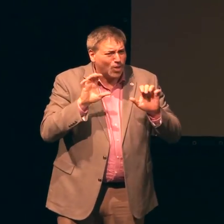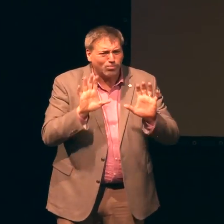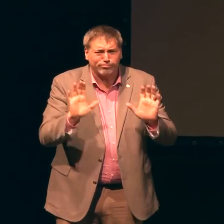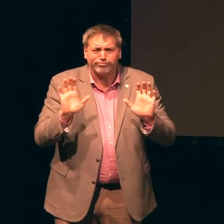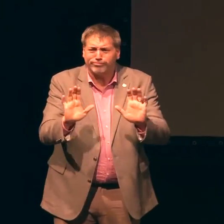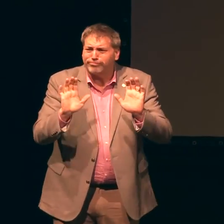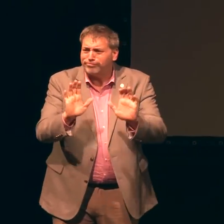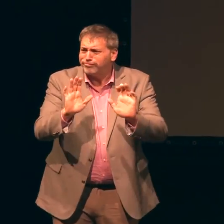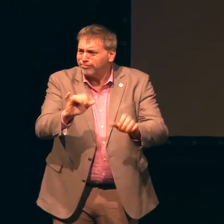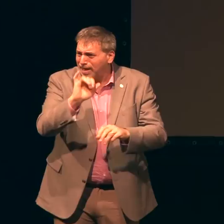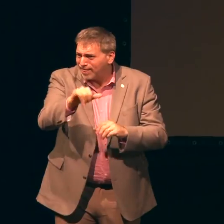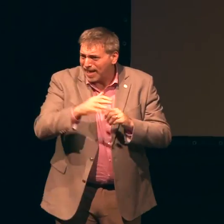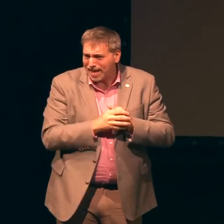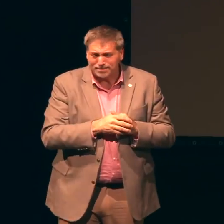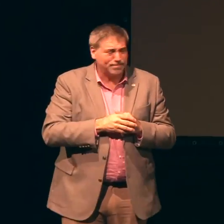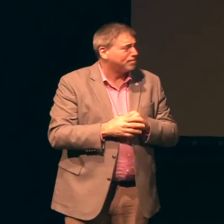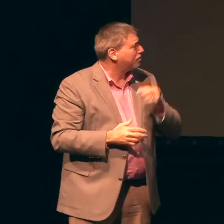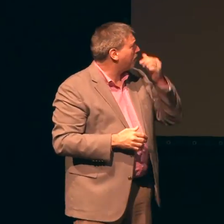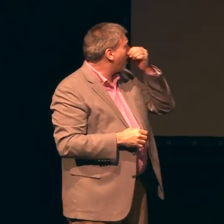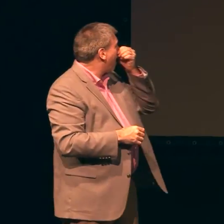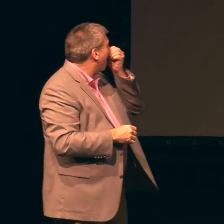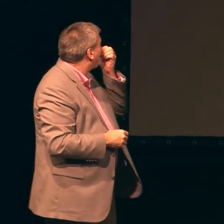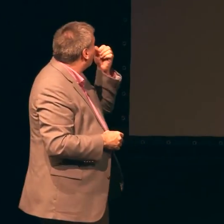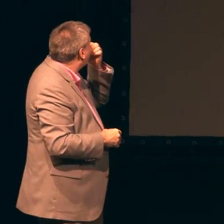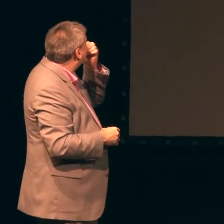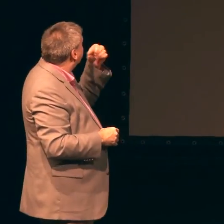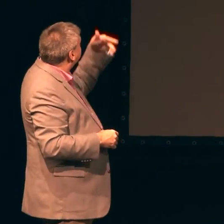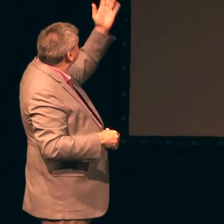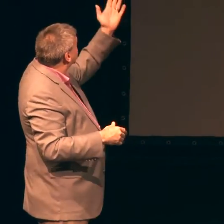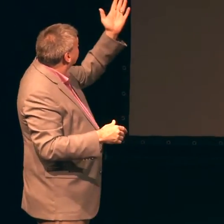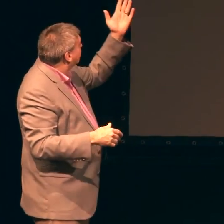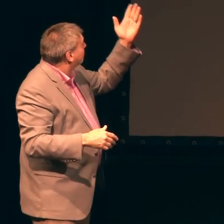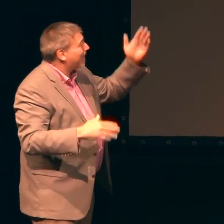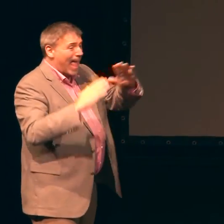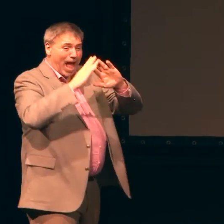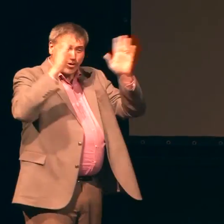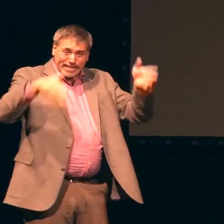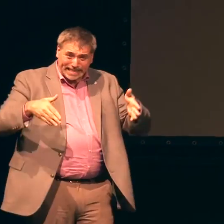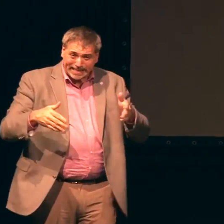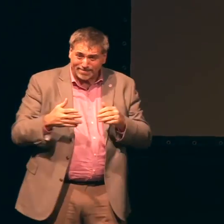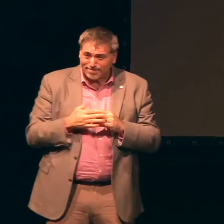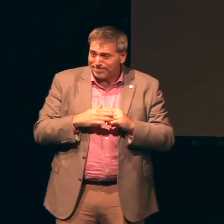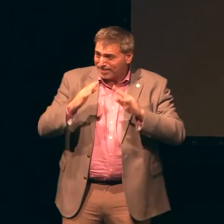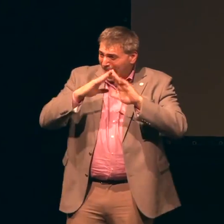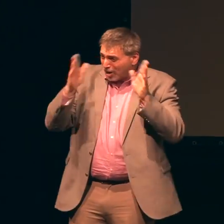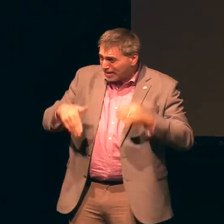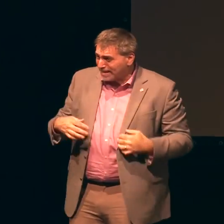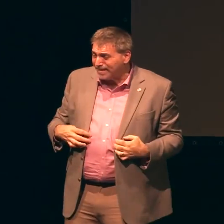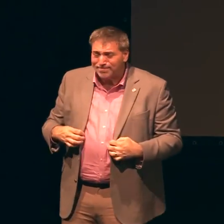we are still pushing for that. Housing is another